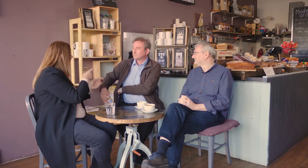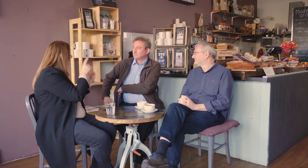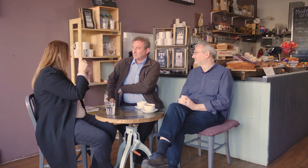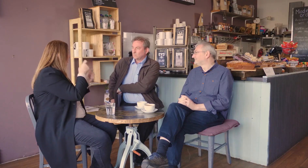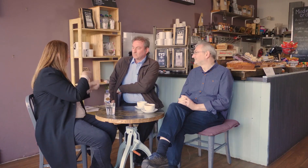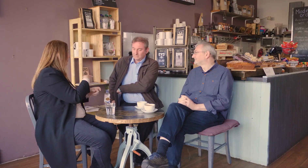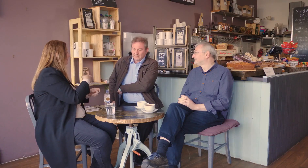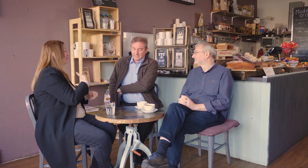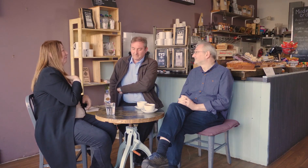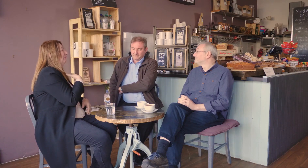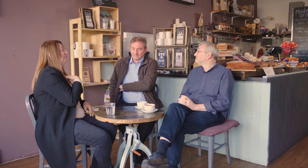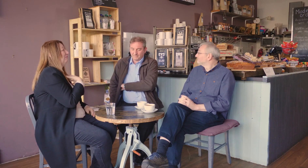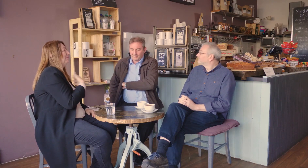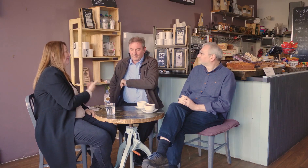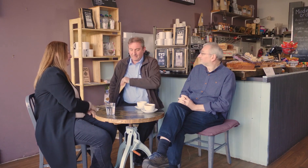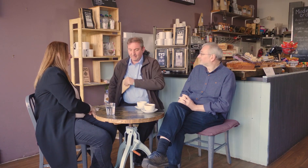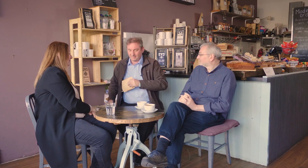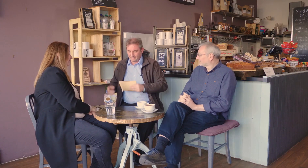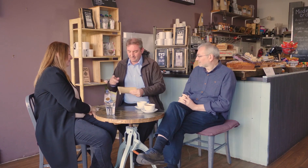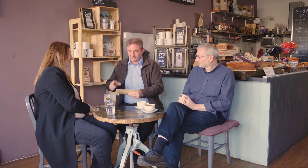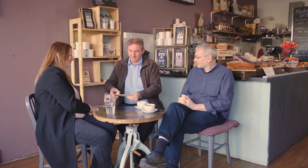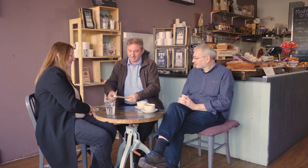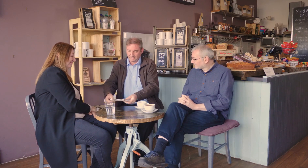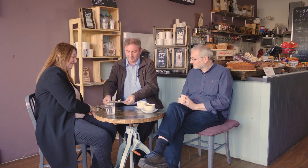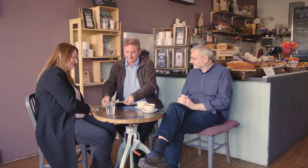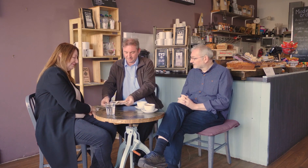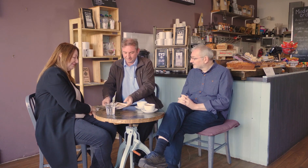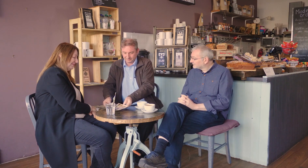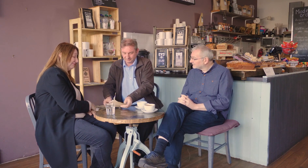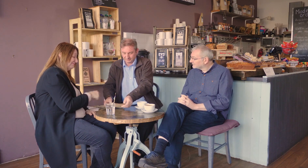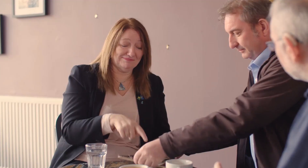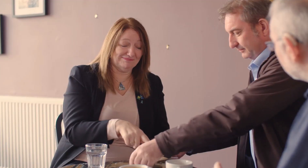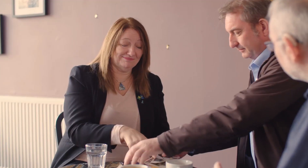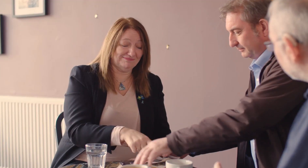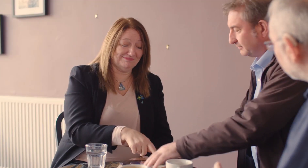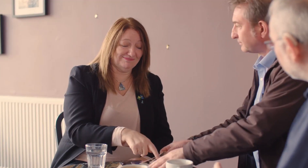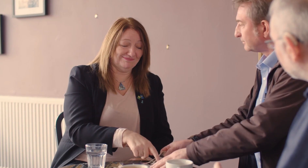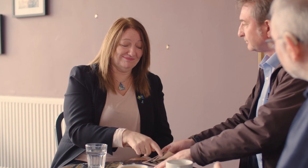You've bought photos? Oh, my word! Oh, yes.